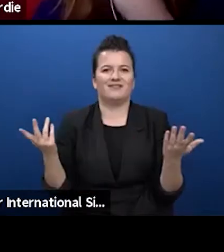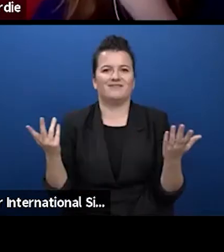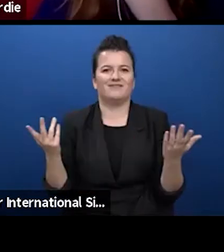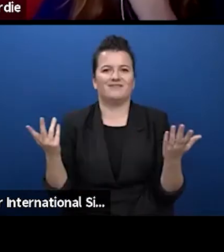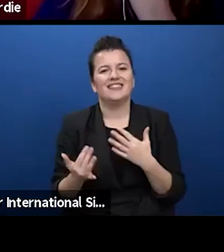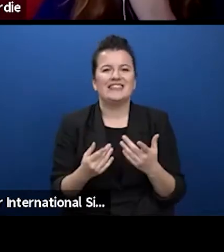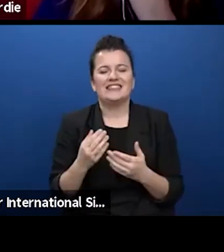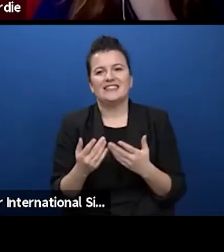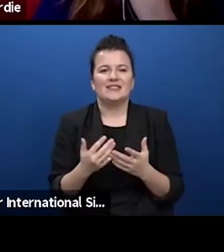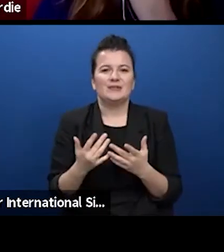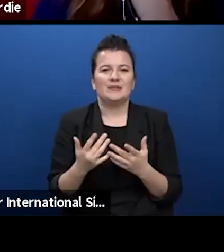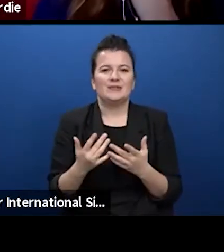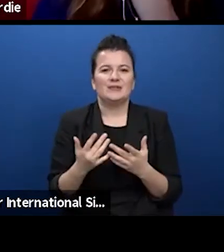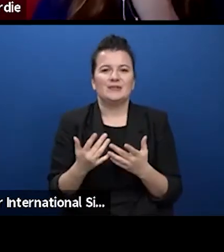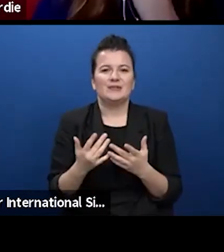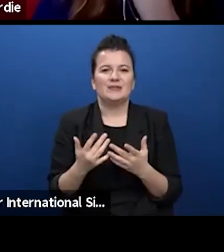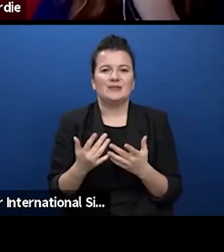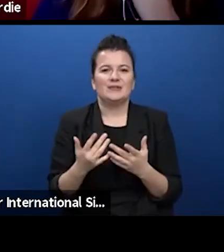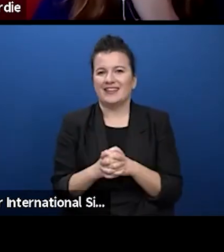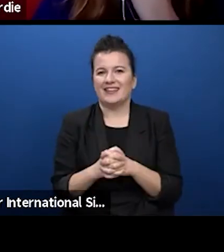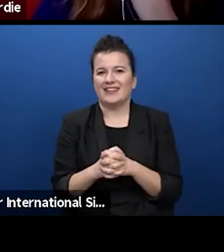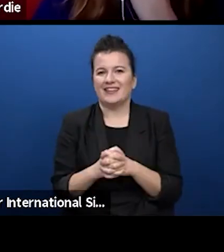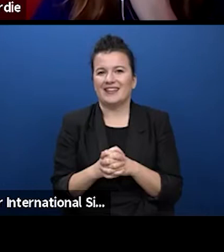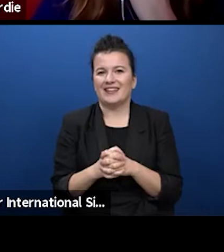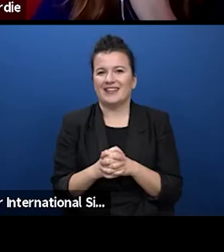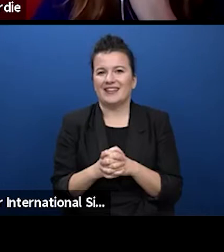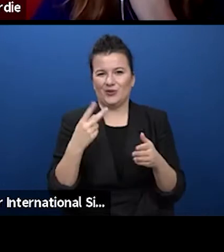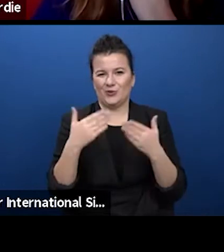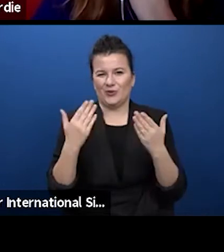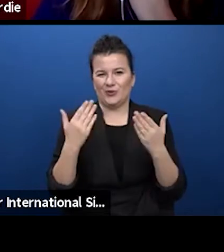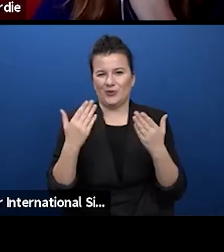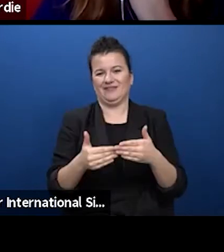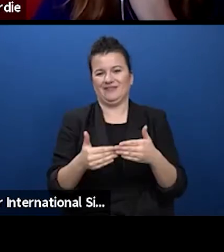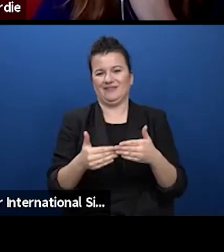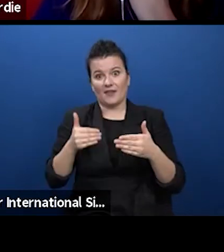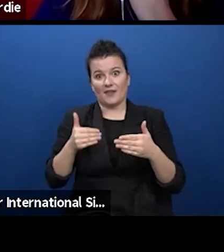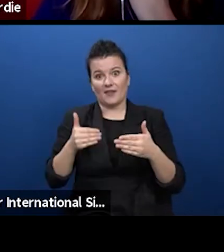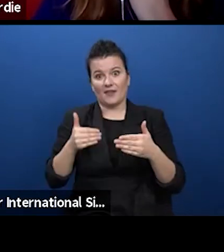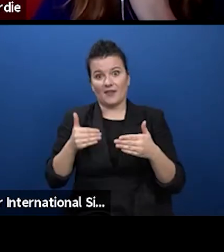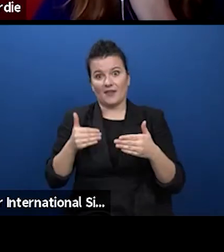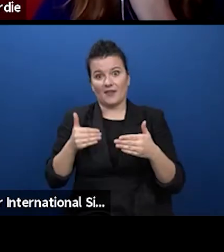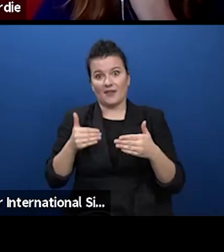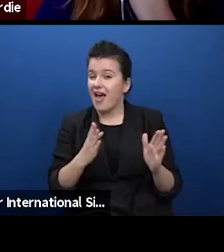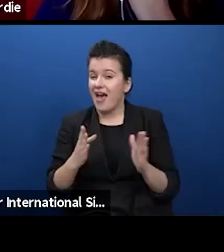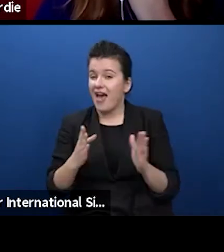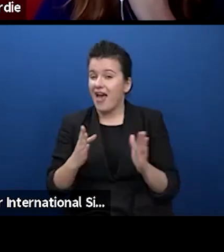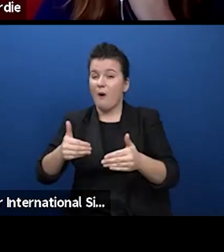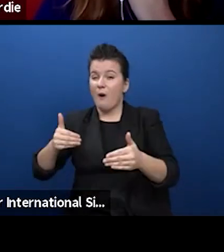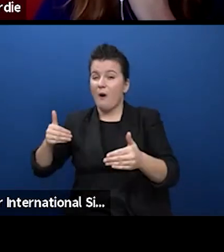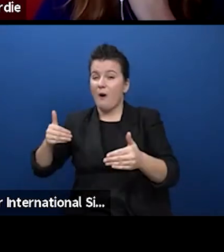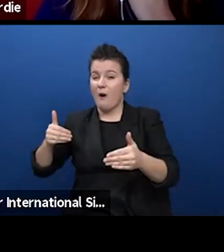when it's, when you call like two days before the opening with something that is planned for a really long time, it's funny actually and then you know it's like an important speech that one